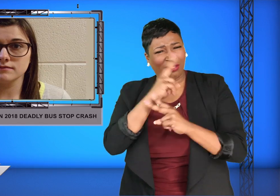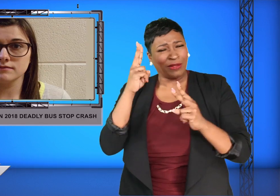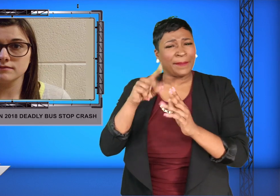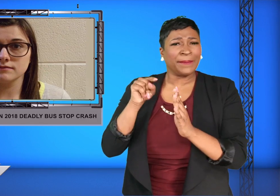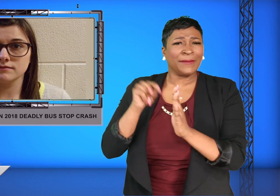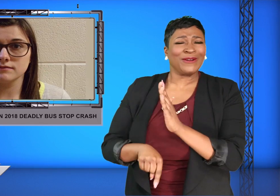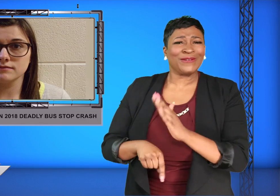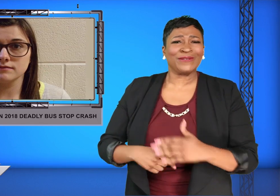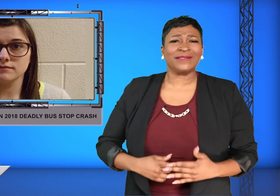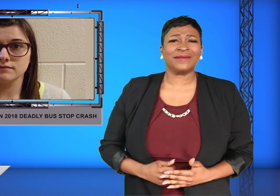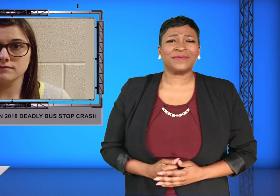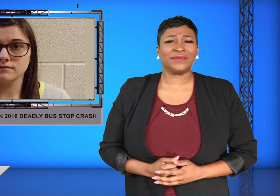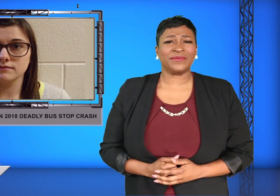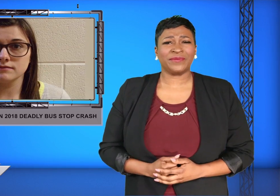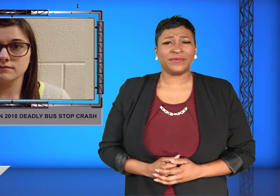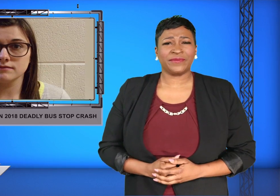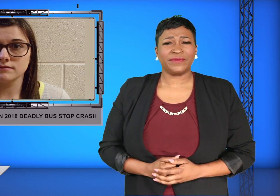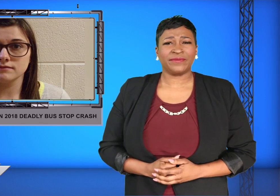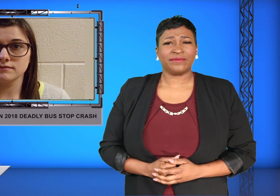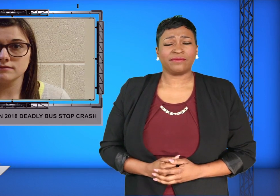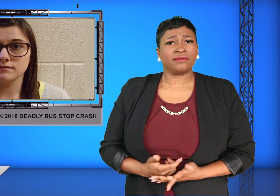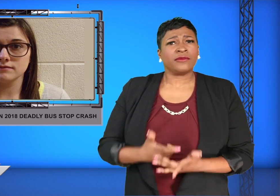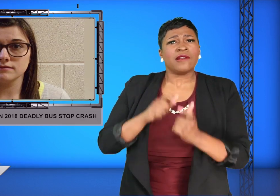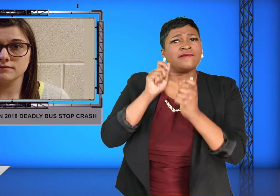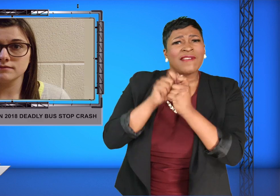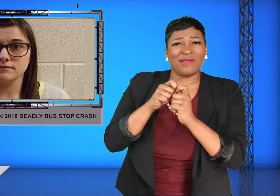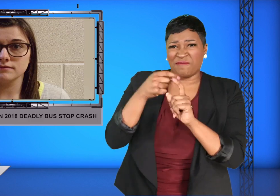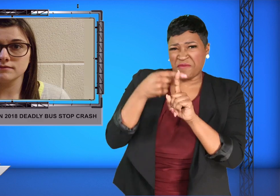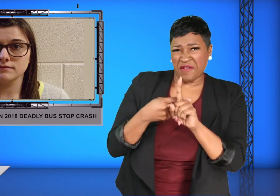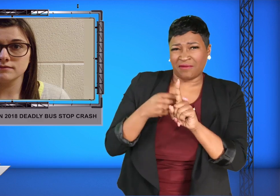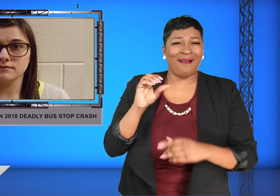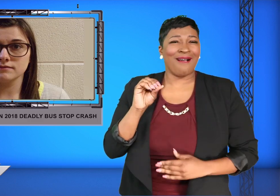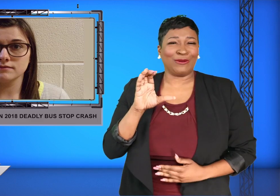year.